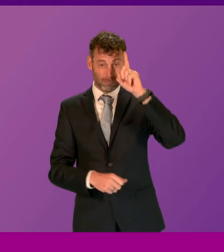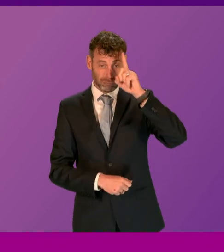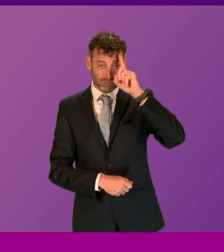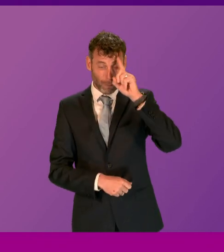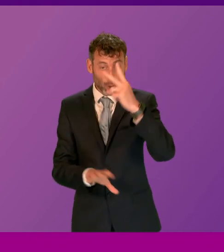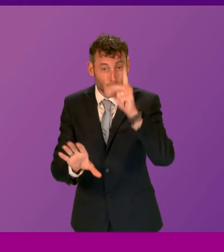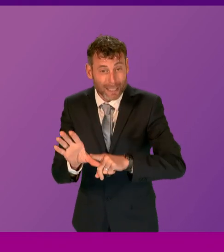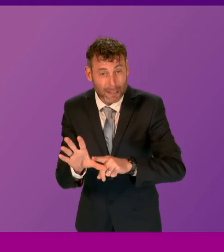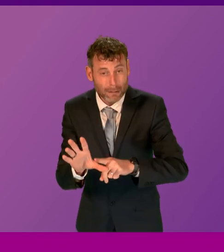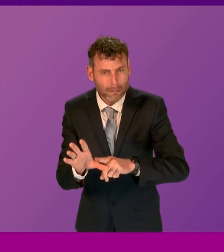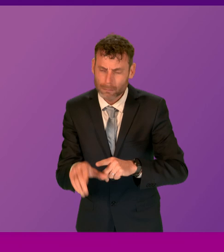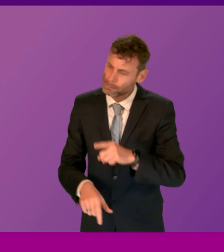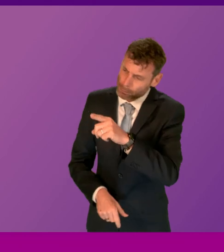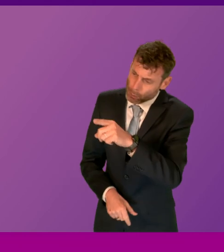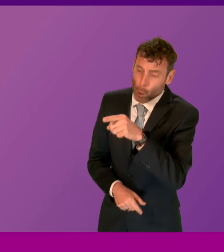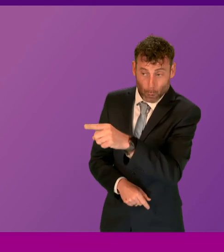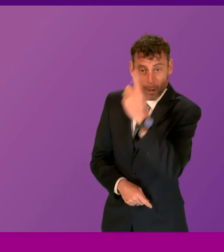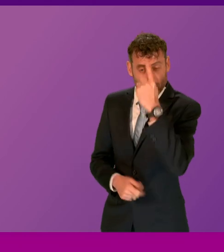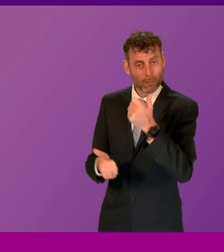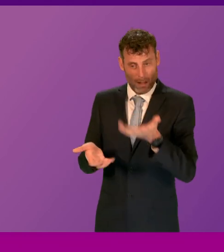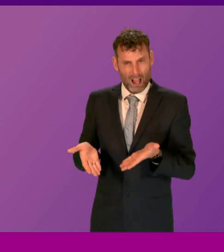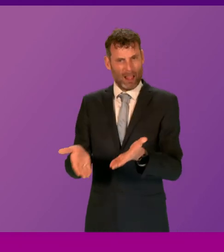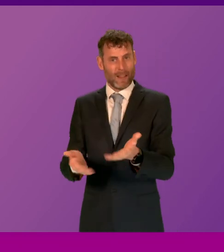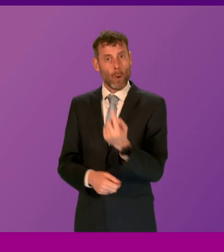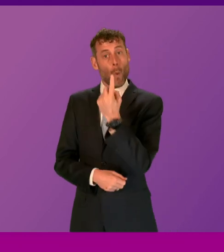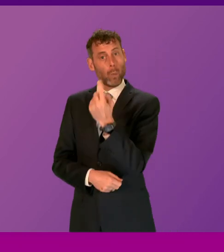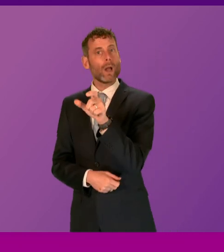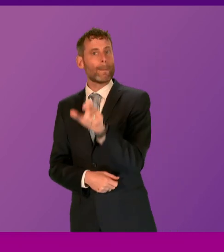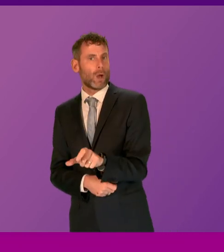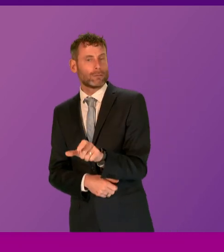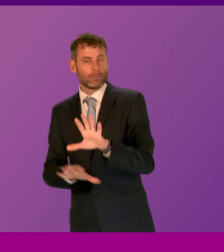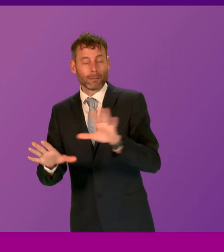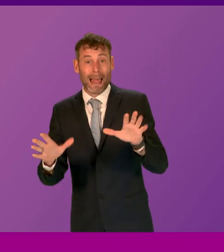Does Humza Yousaf think that it is acceptable for one person—never mind thousands—to